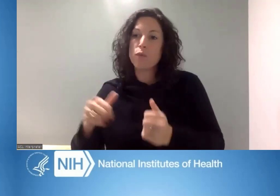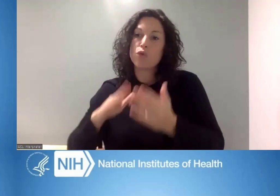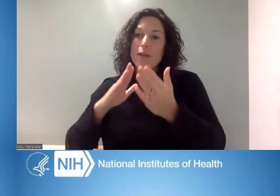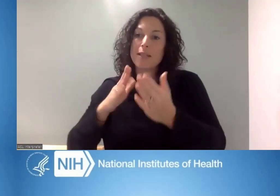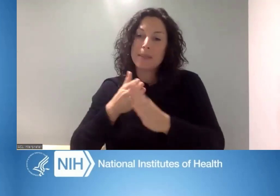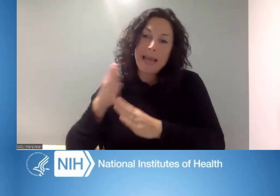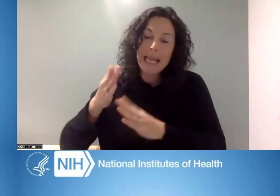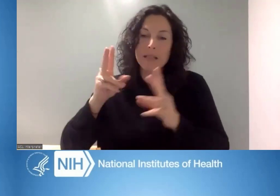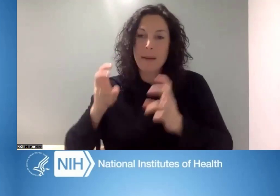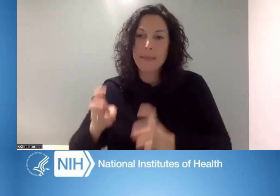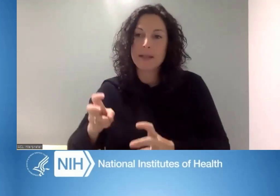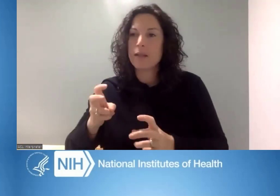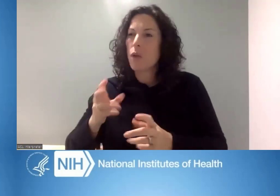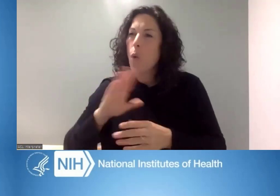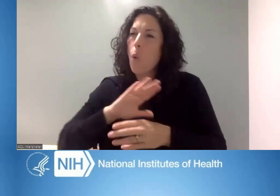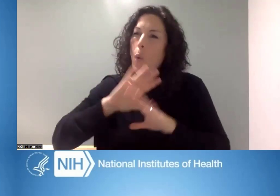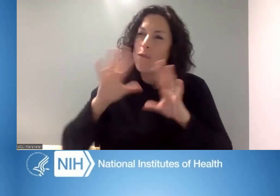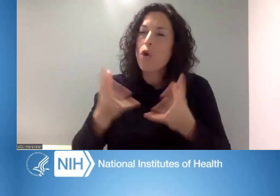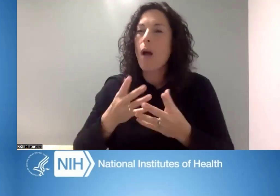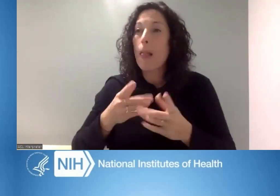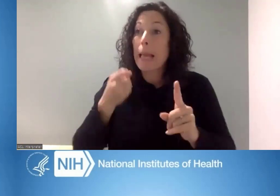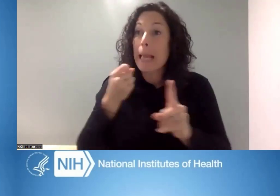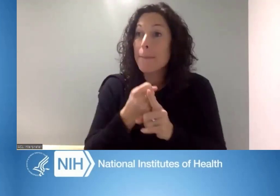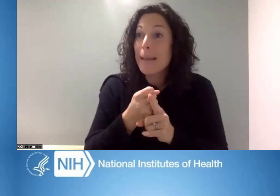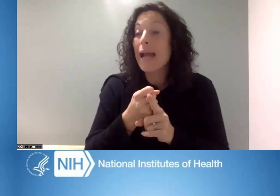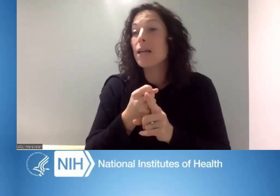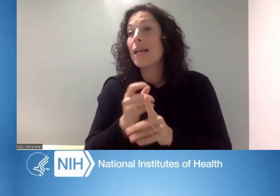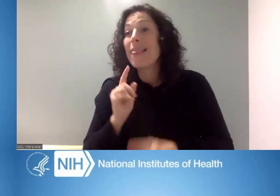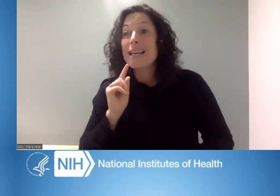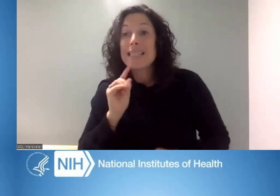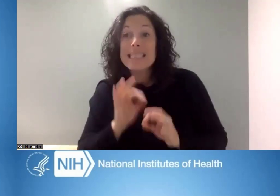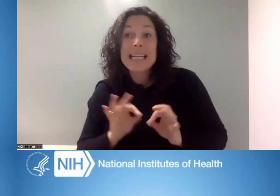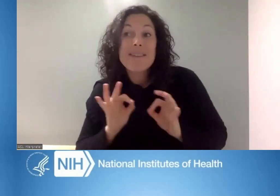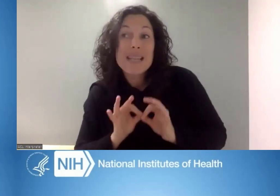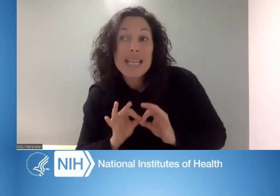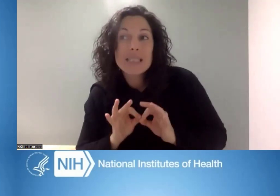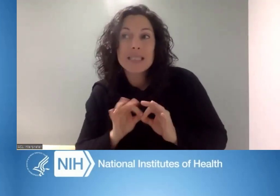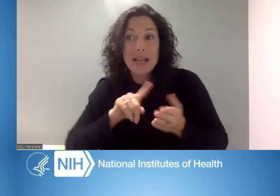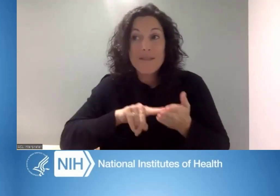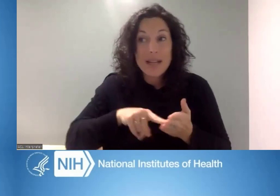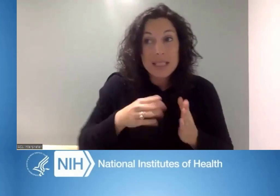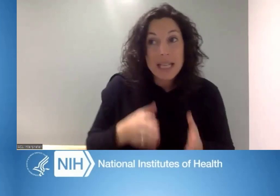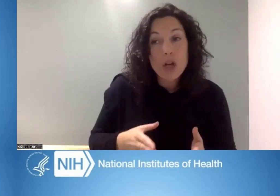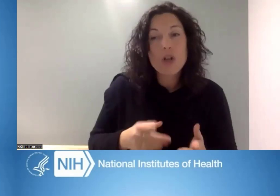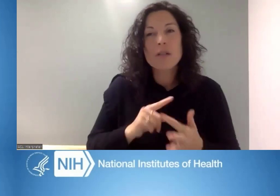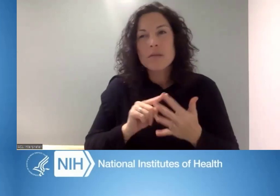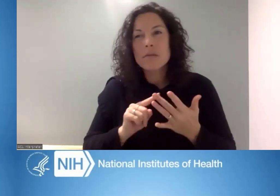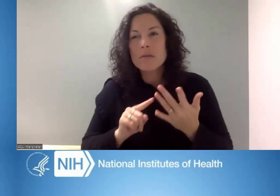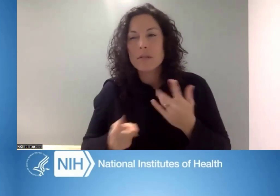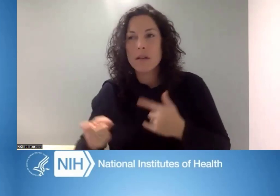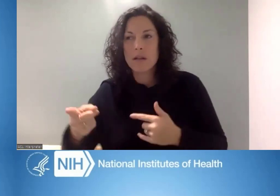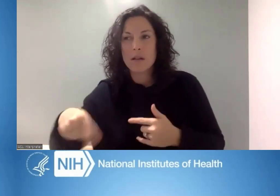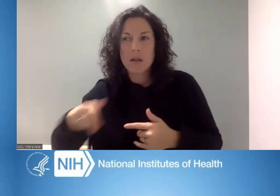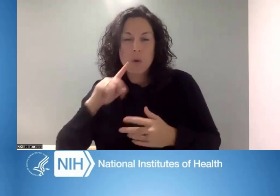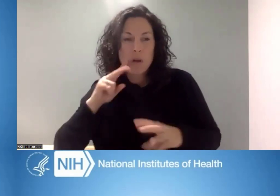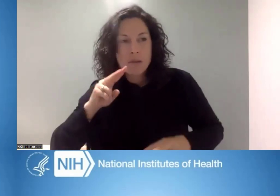so the overall impact, the significance, the investigators, things like that. And then after, since it's a fully foreign award,